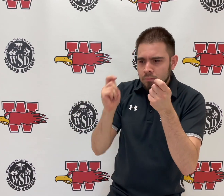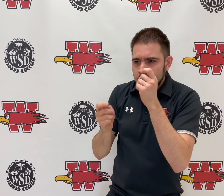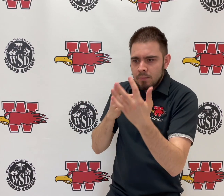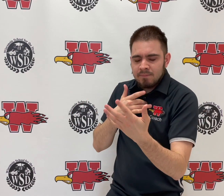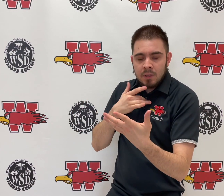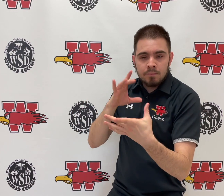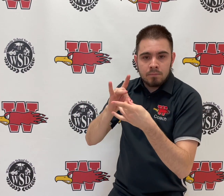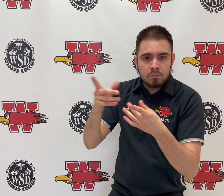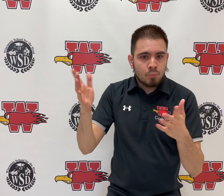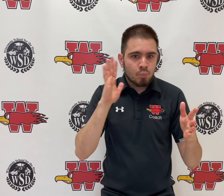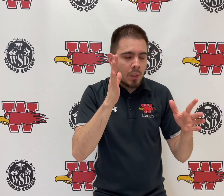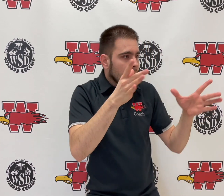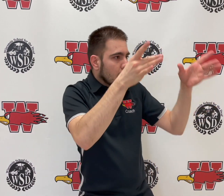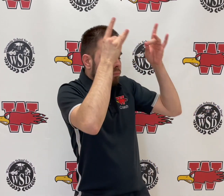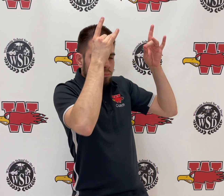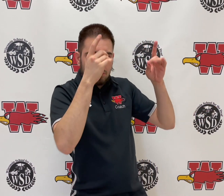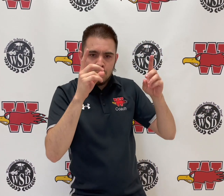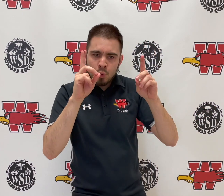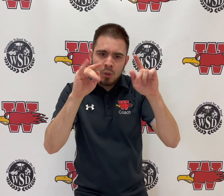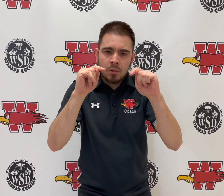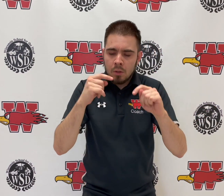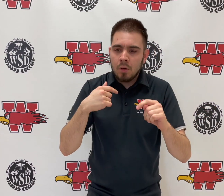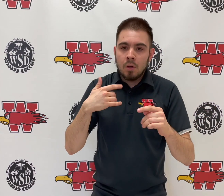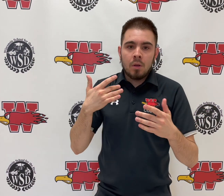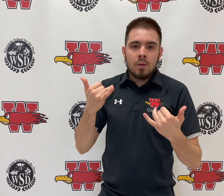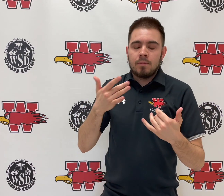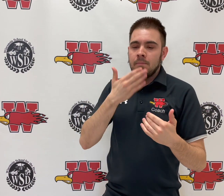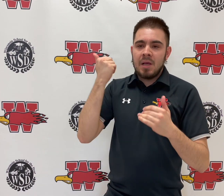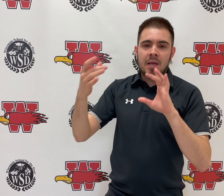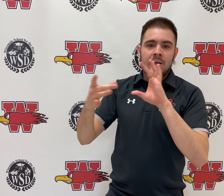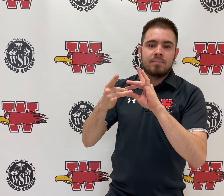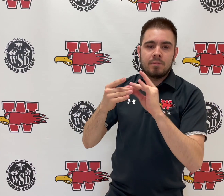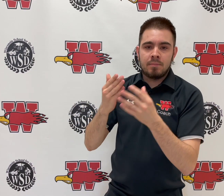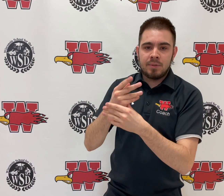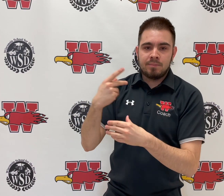her form. We just really have a connection, and she picks up on the information so quick.